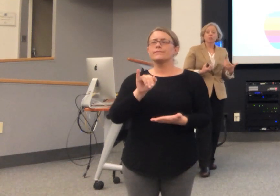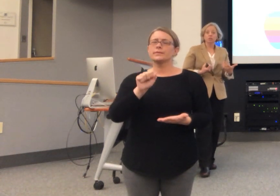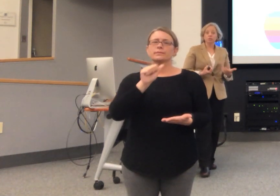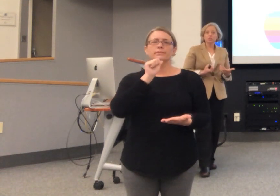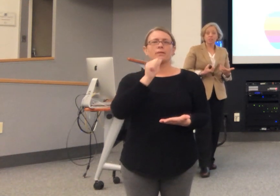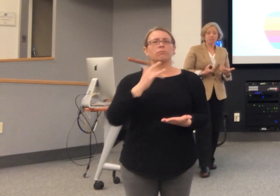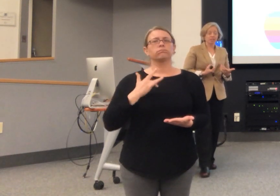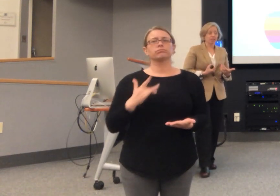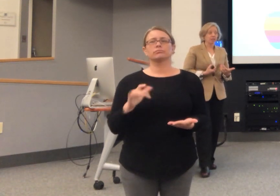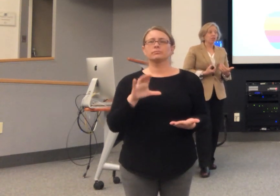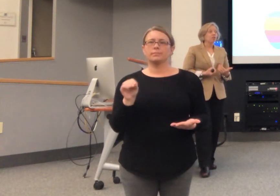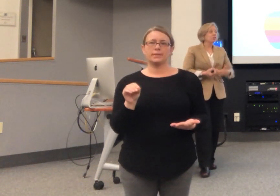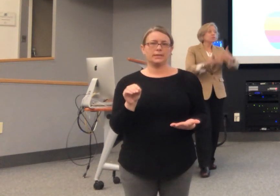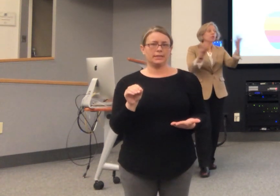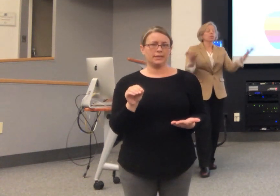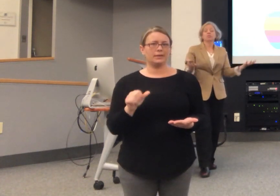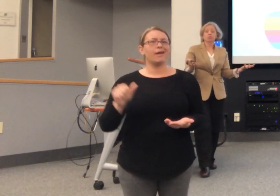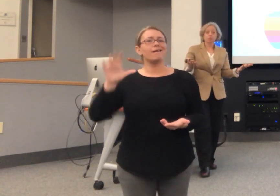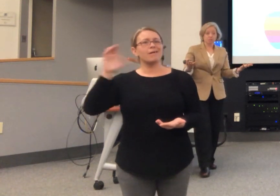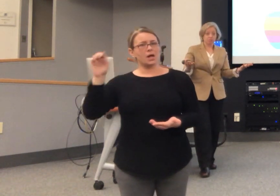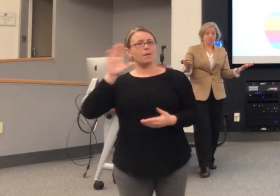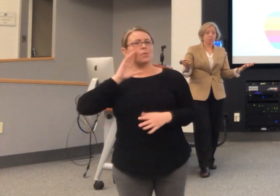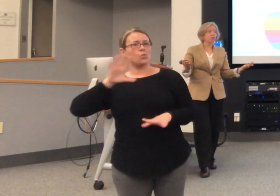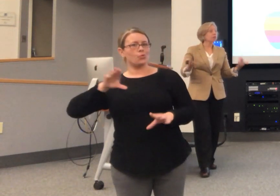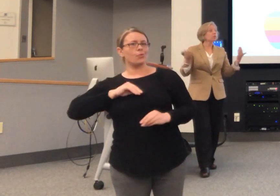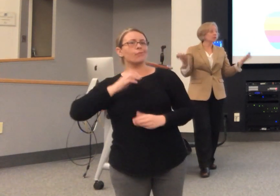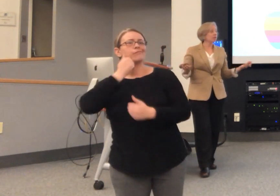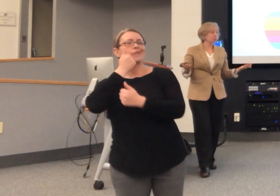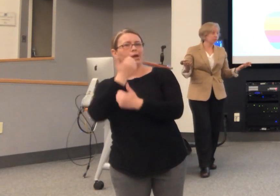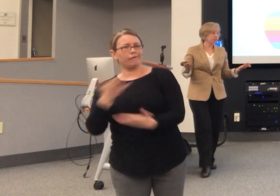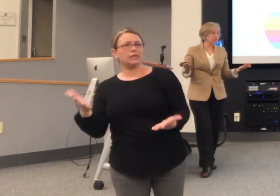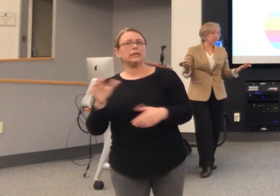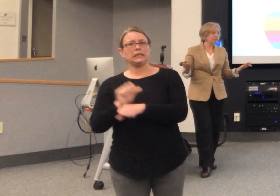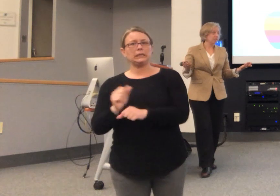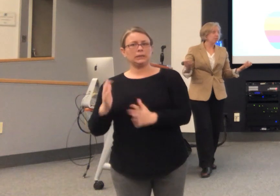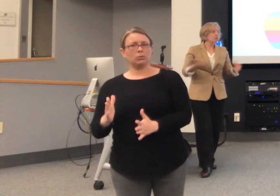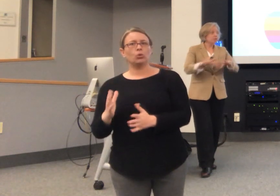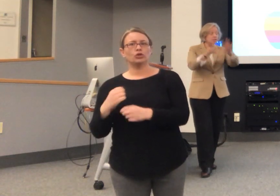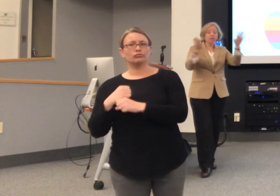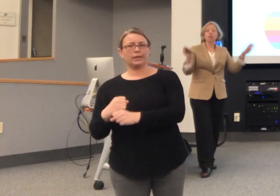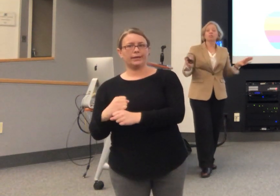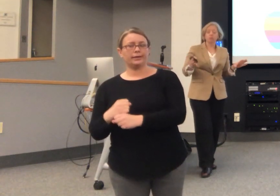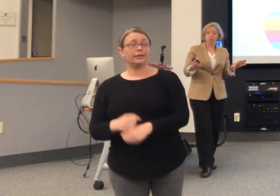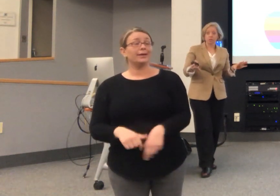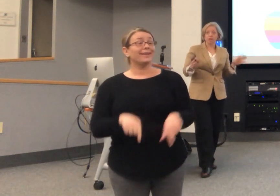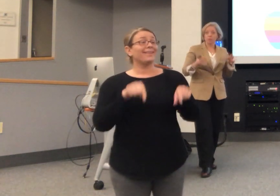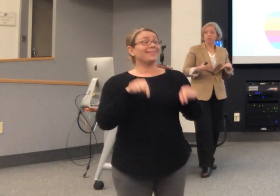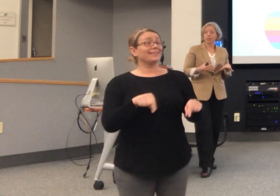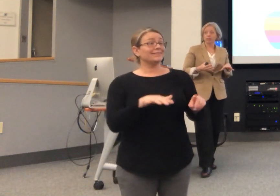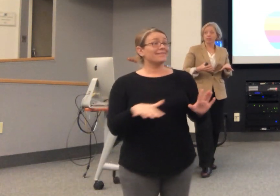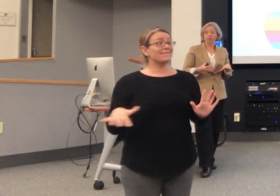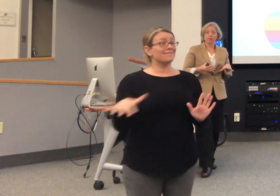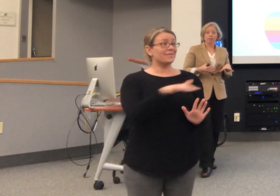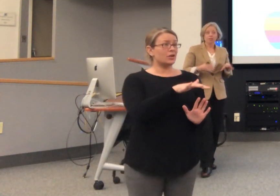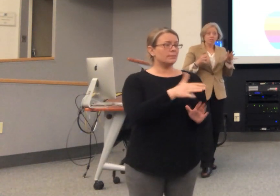In university setting, first of all, you have students, right? Who are not employees. So anything all of you create while here